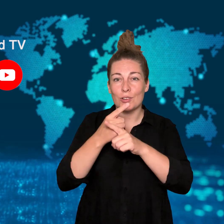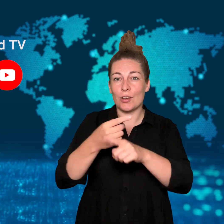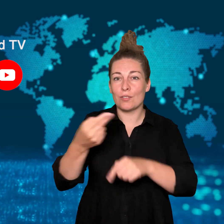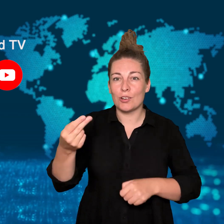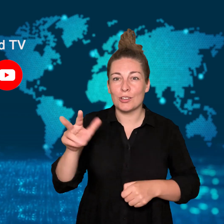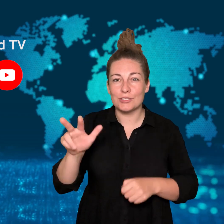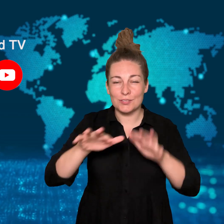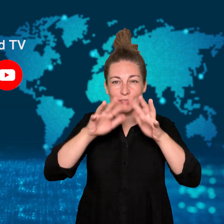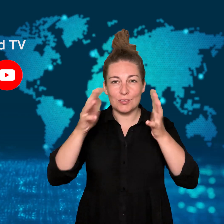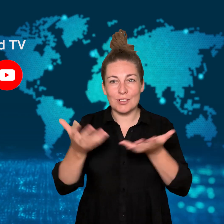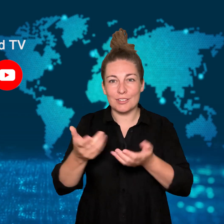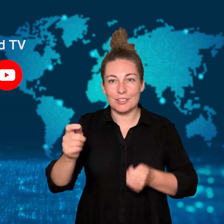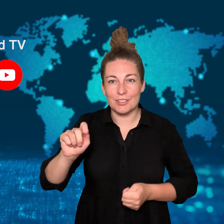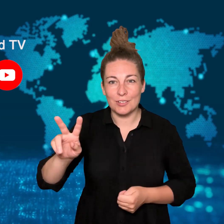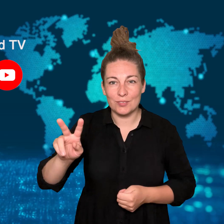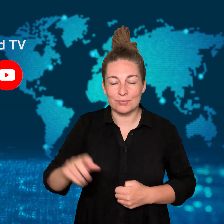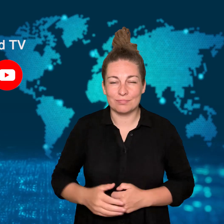to get new video updates!